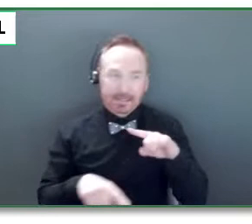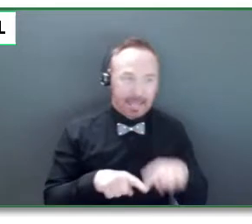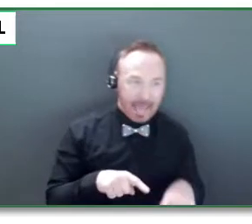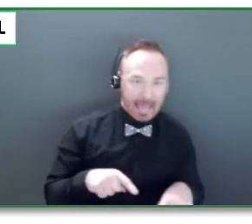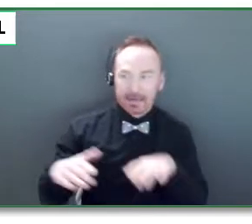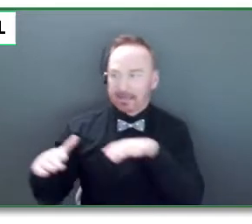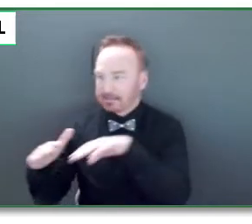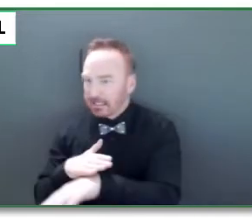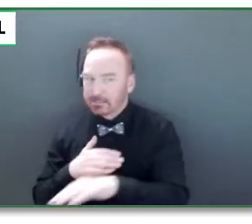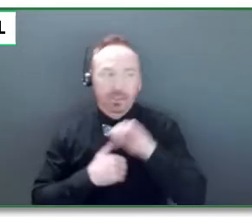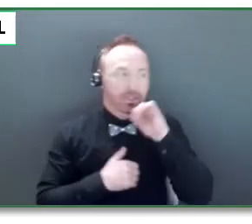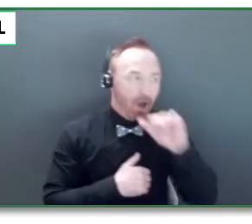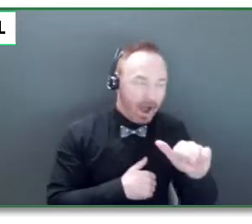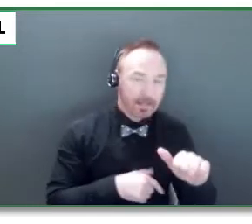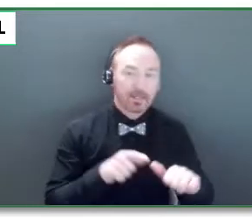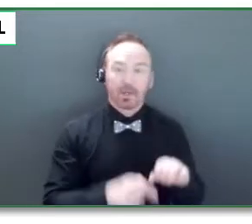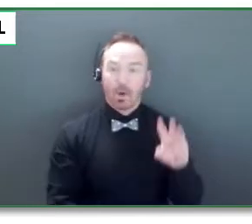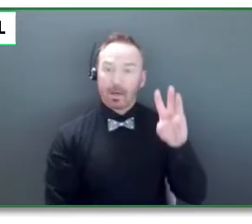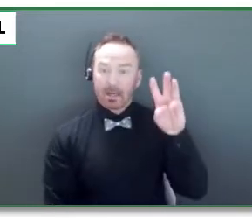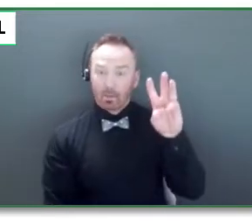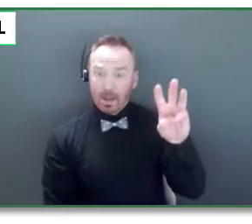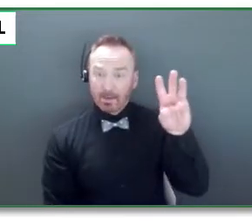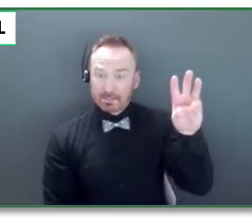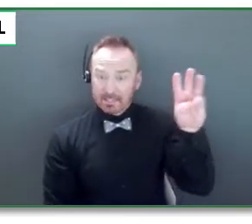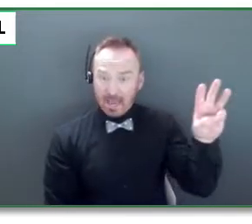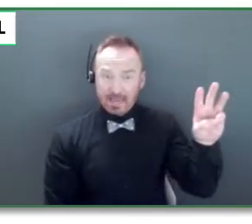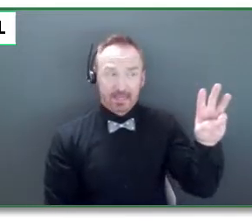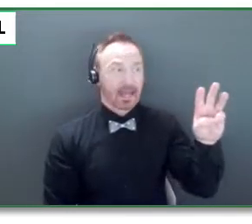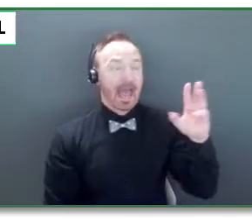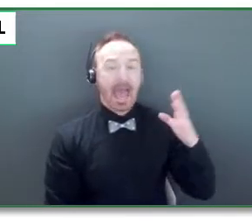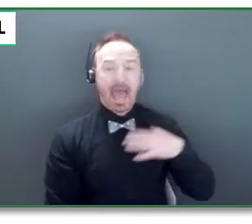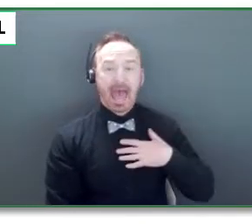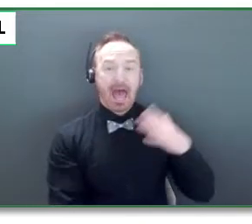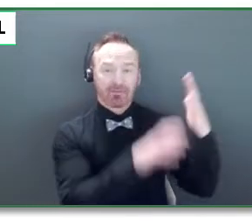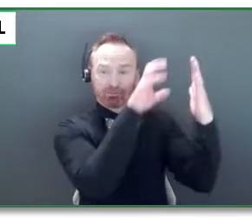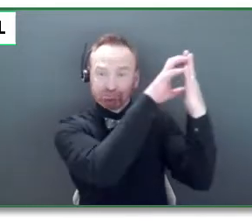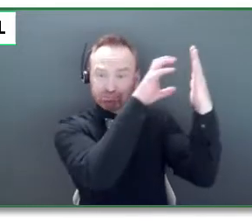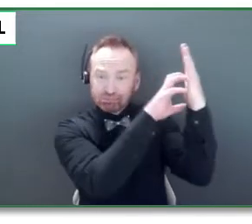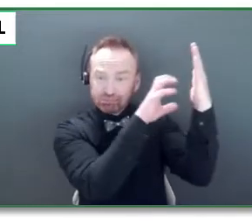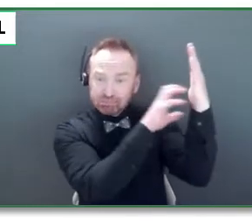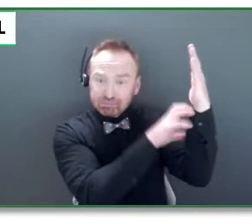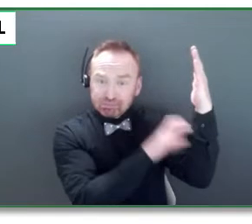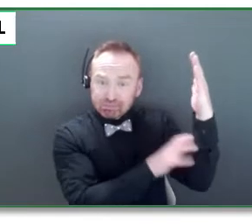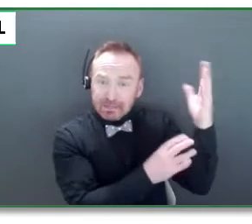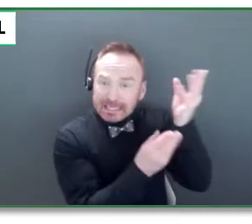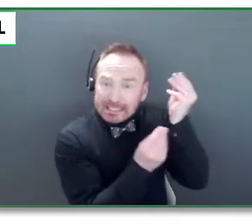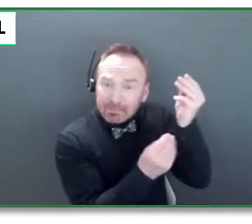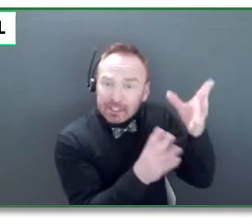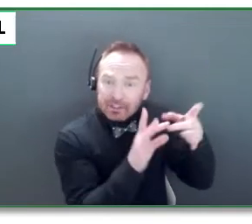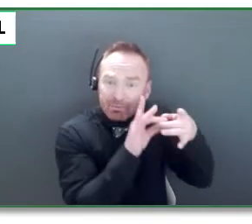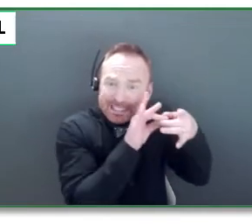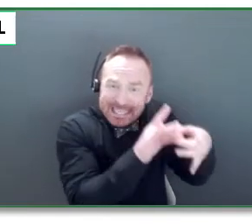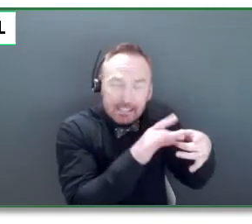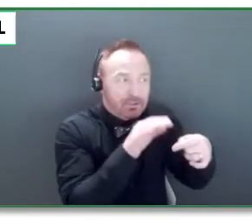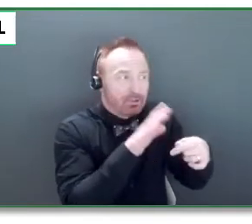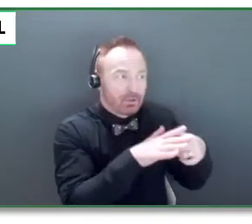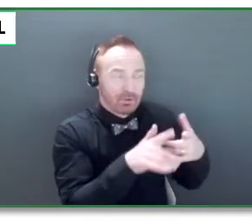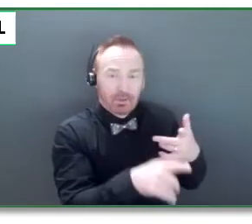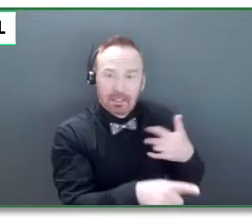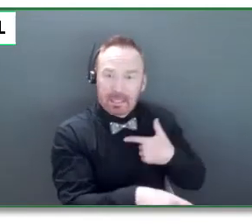accessibility information. Every detail, every map that is possible to see ahead of time